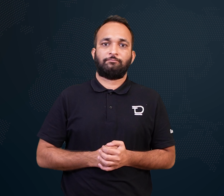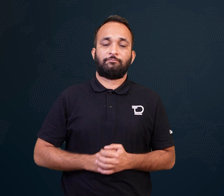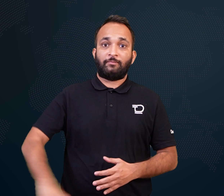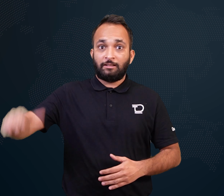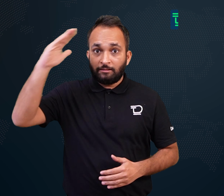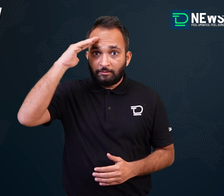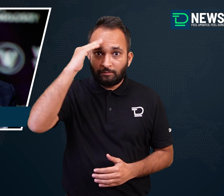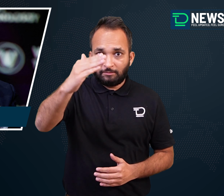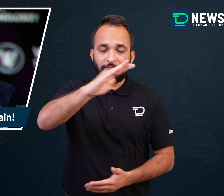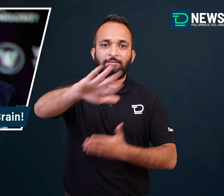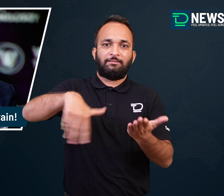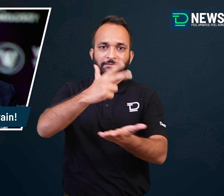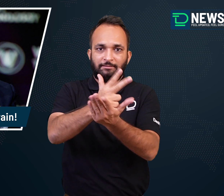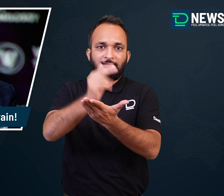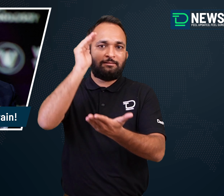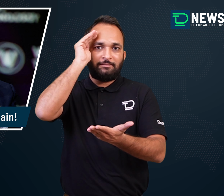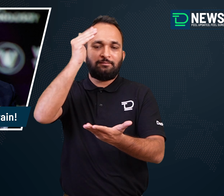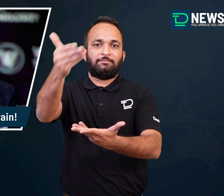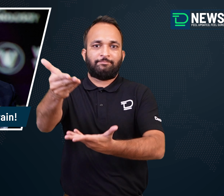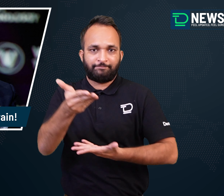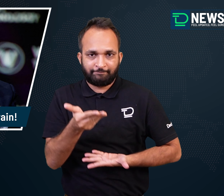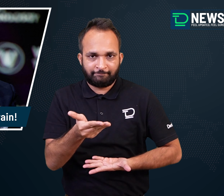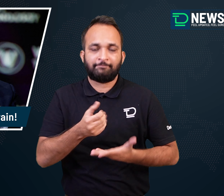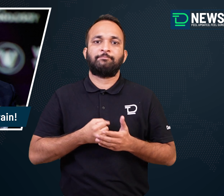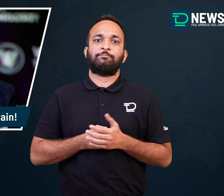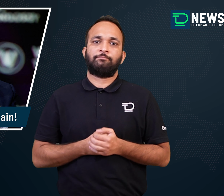Hi, welcome to Deaf Talks News.